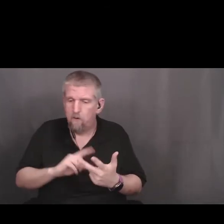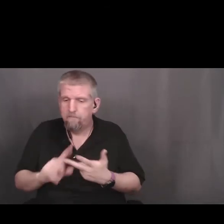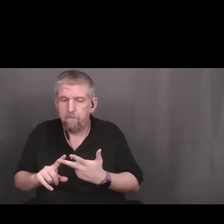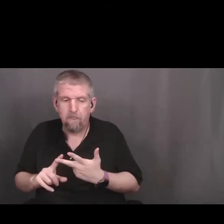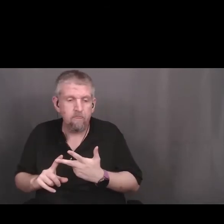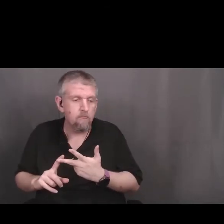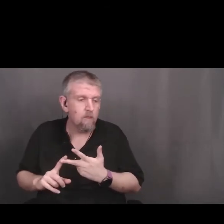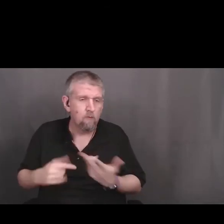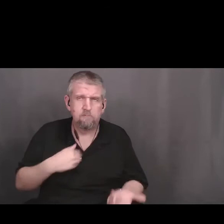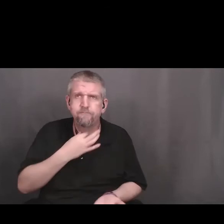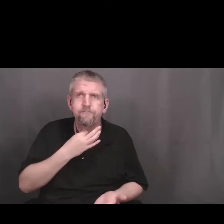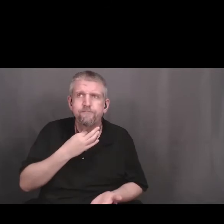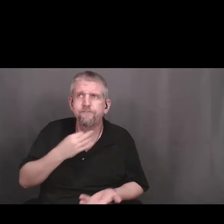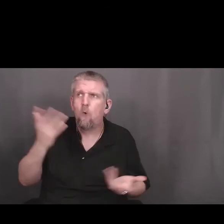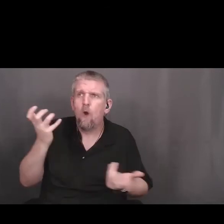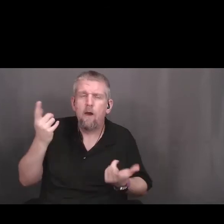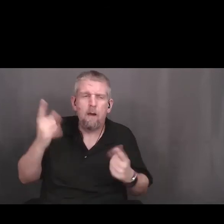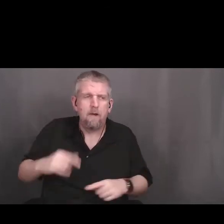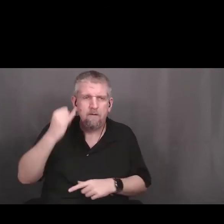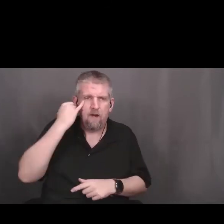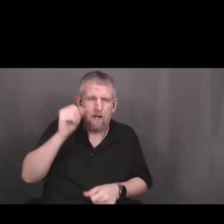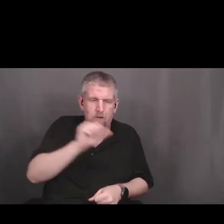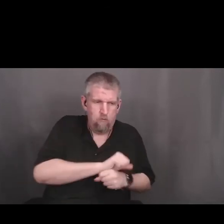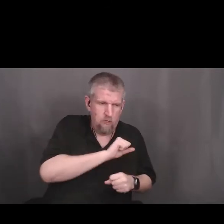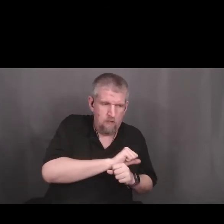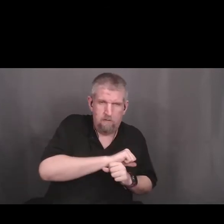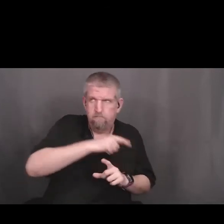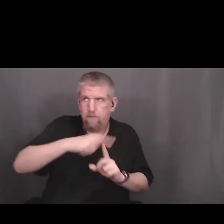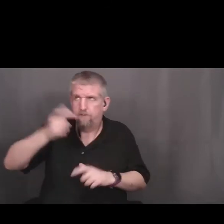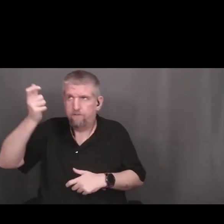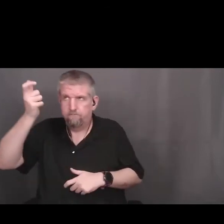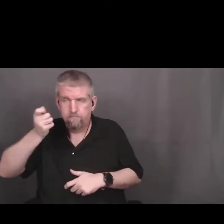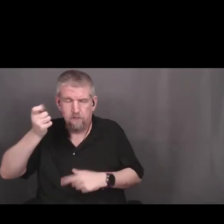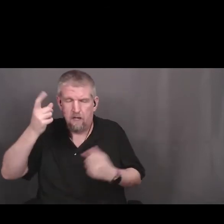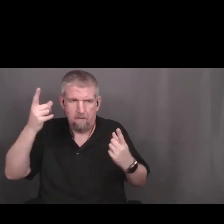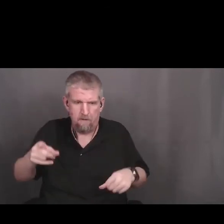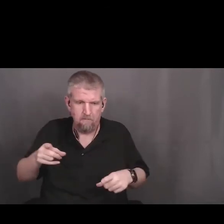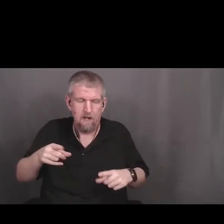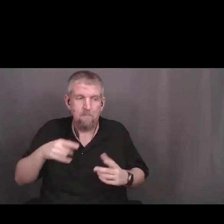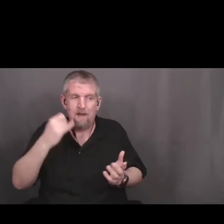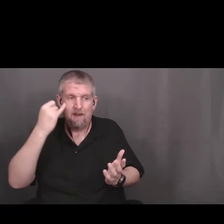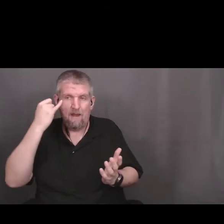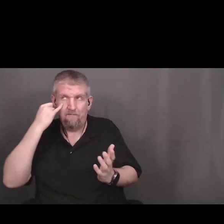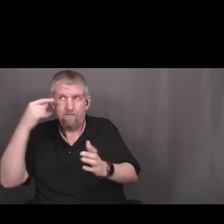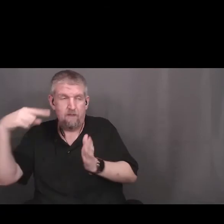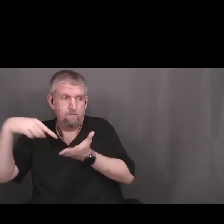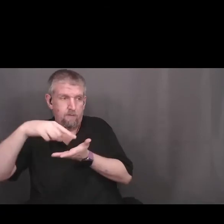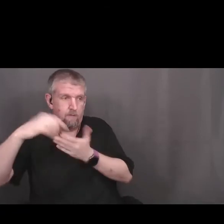to my benefits, that we can assist with when regards to overpayments, that overpayment has to be causing a barrier right now.